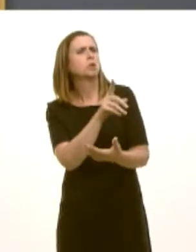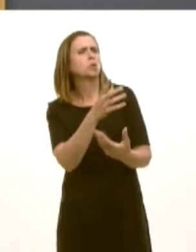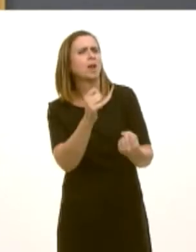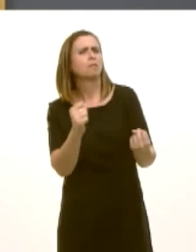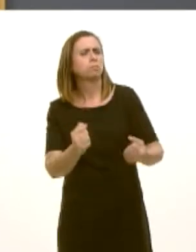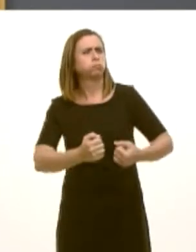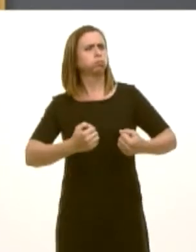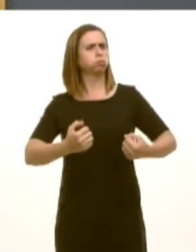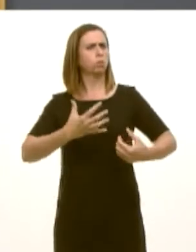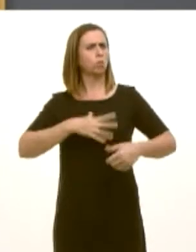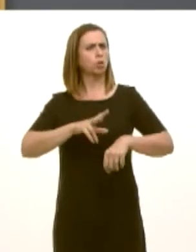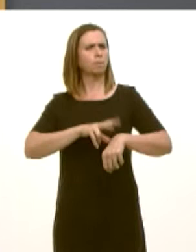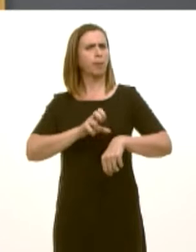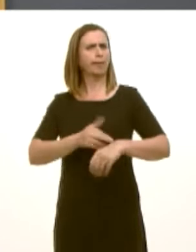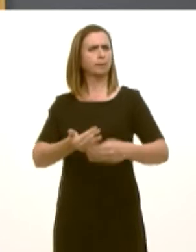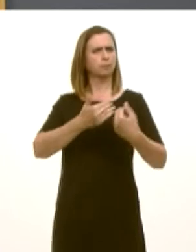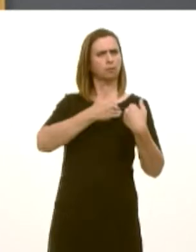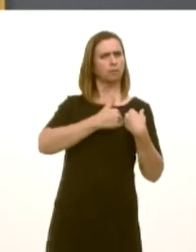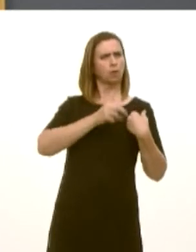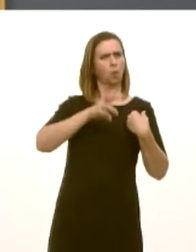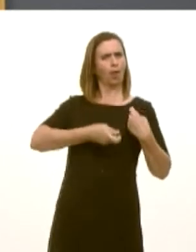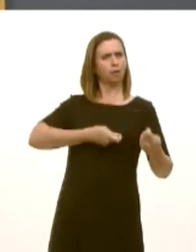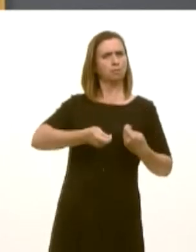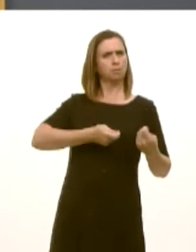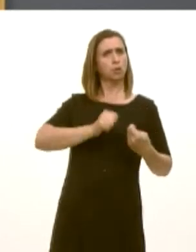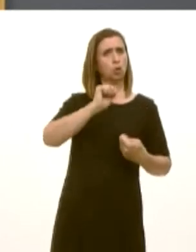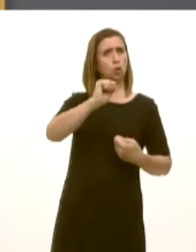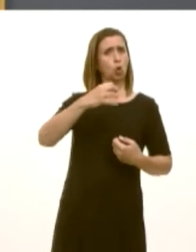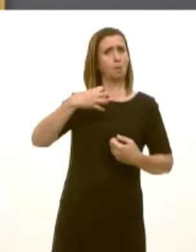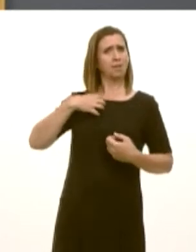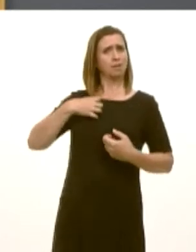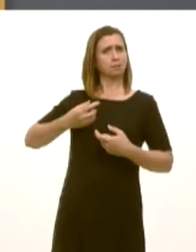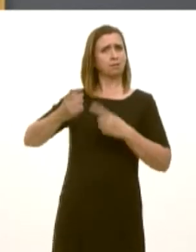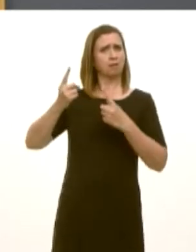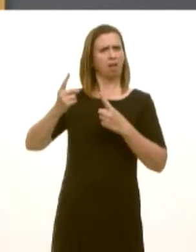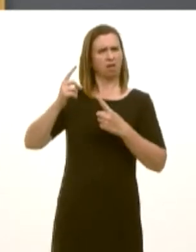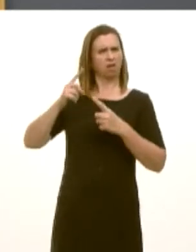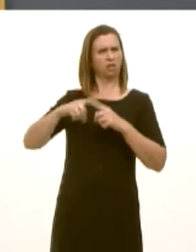the devolution of policing to Wales. That wasnít the response of your Minister when I raised this issue some years ago in